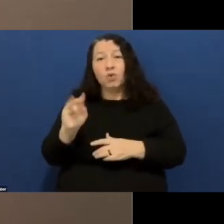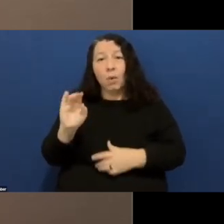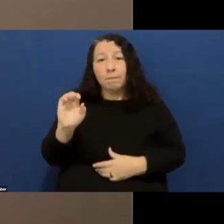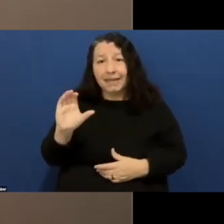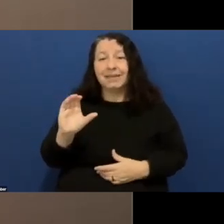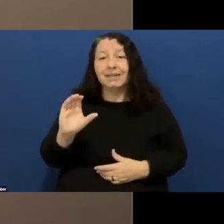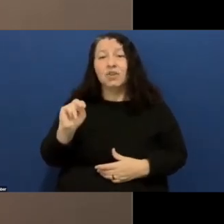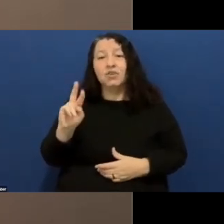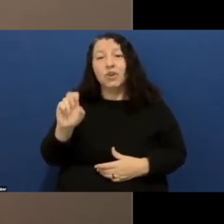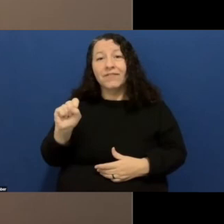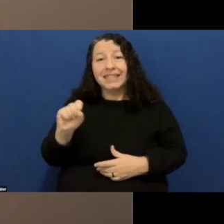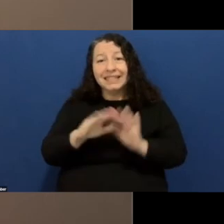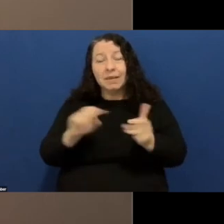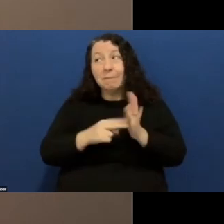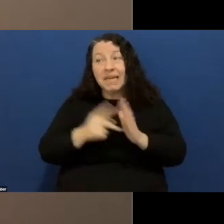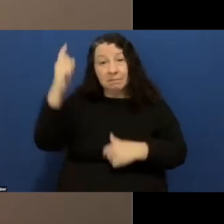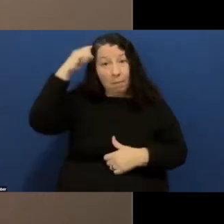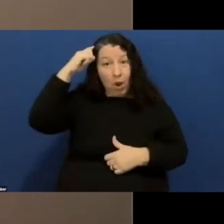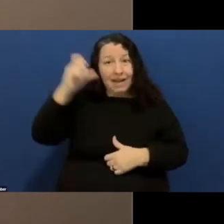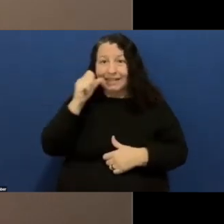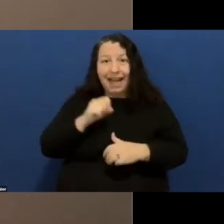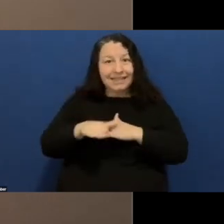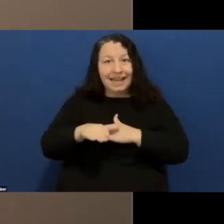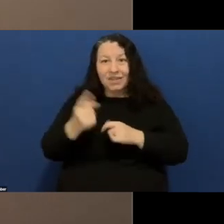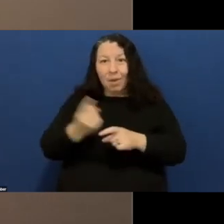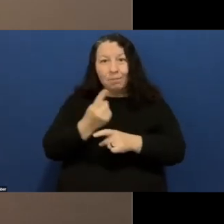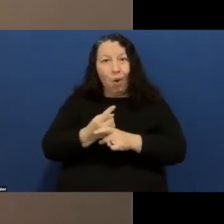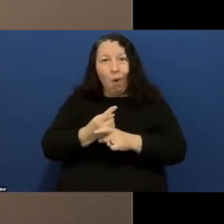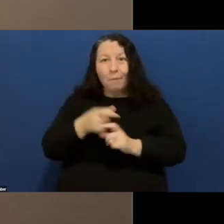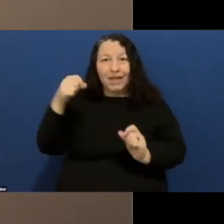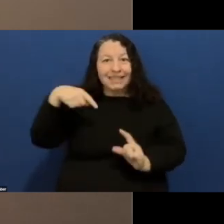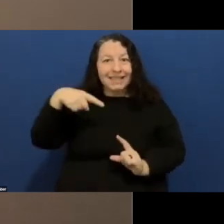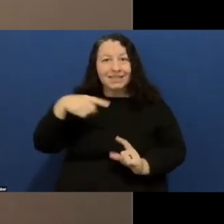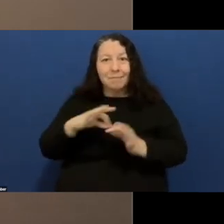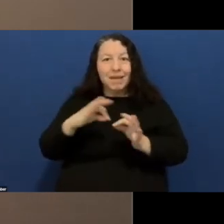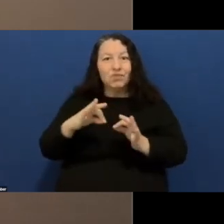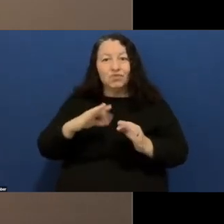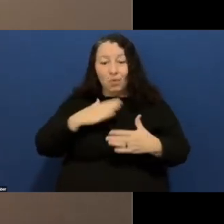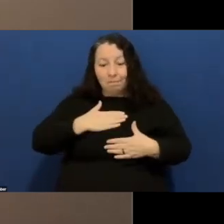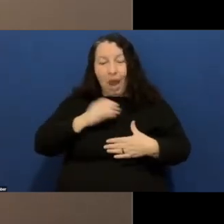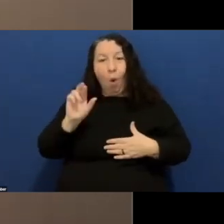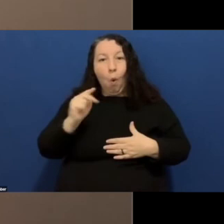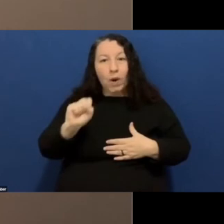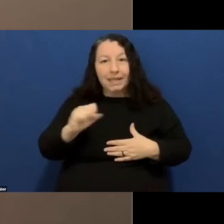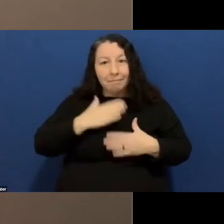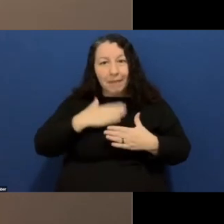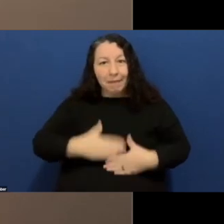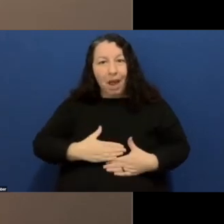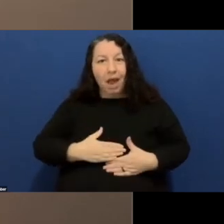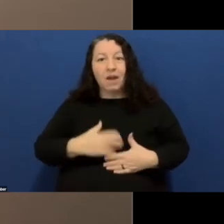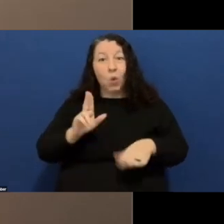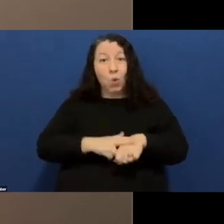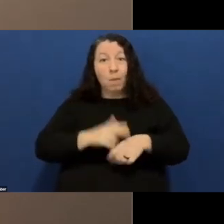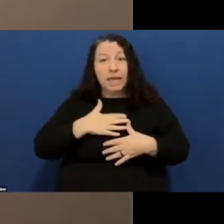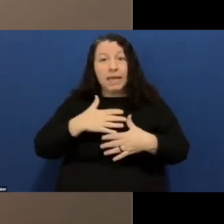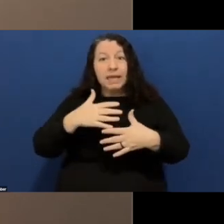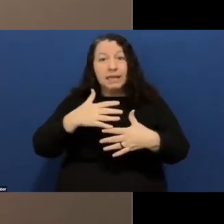In simple terms, my brain is not sending the proper signals to the organs in my body. The